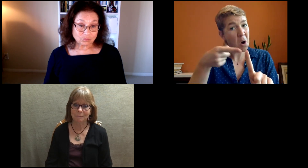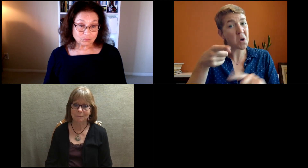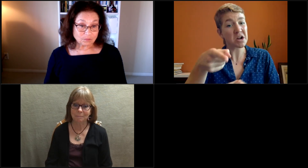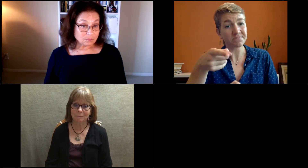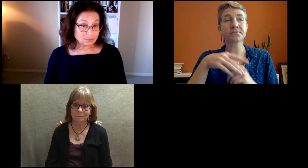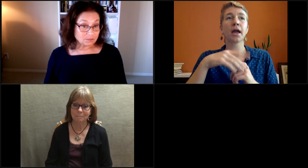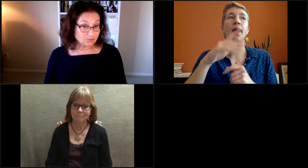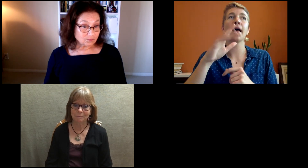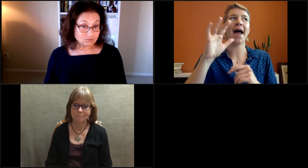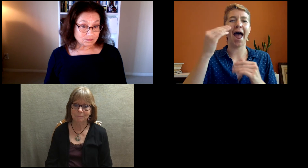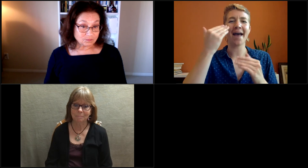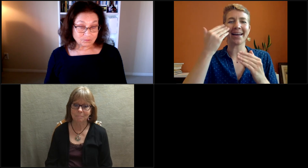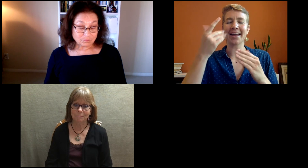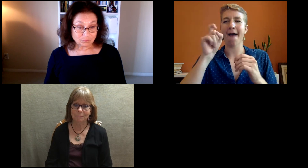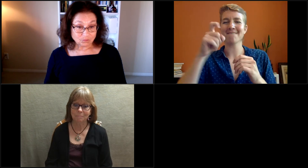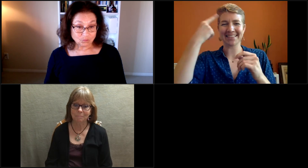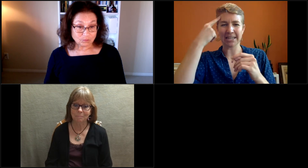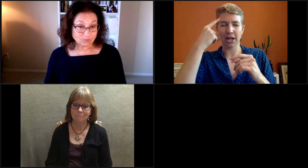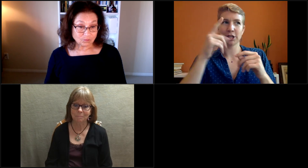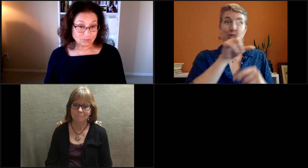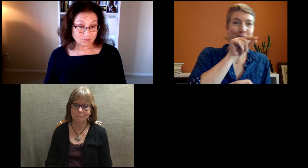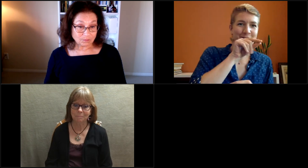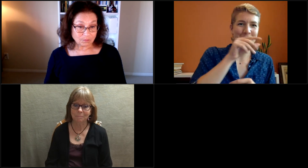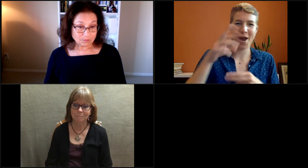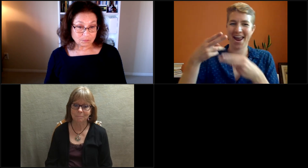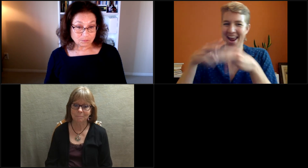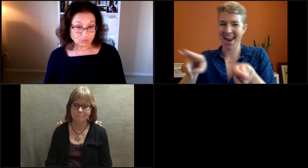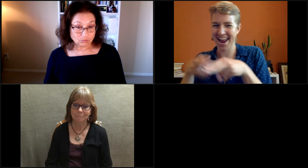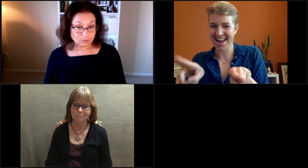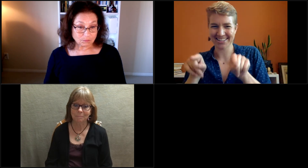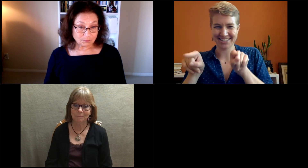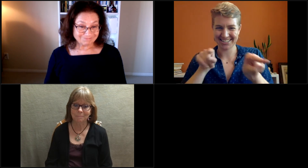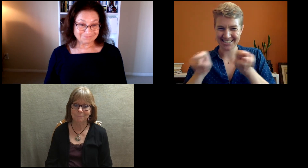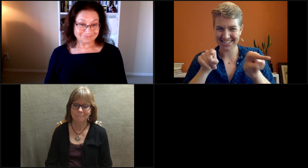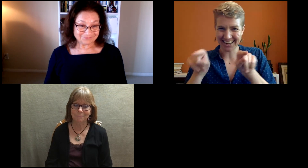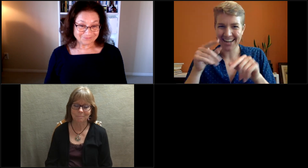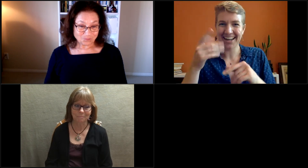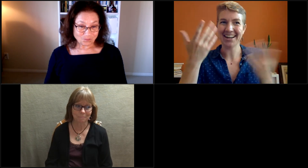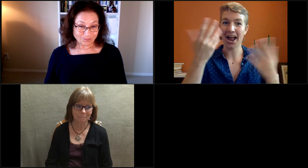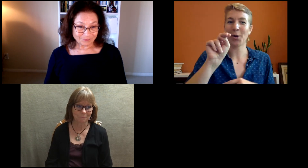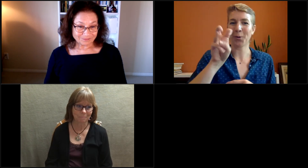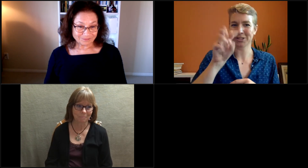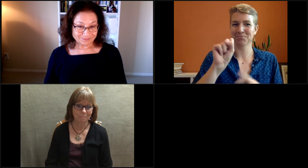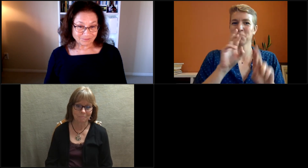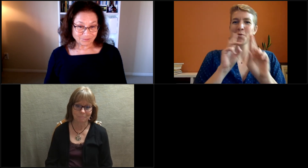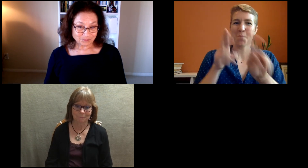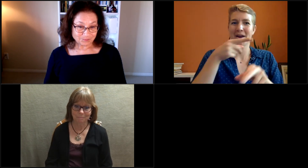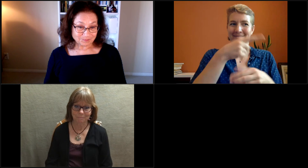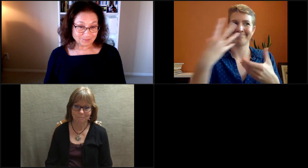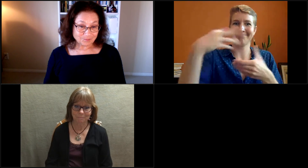I think that’s an interesting point, Nina. I think, it’s kind of a chicken-or-the-egg question. Right?